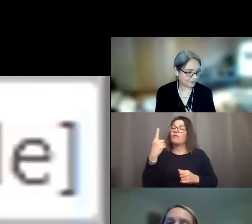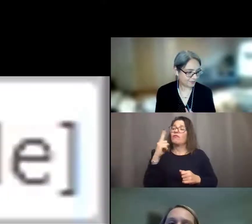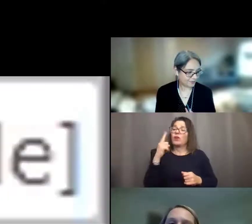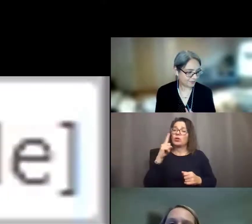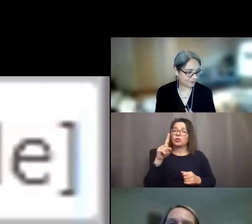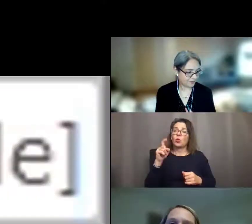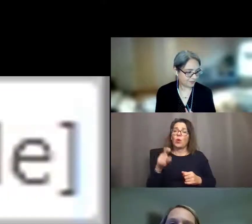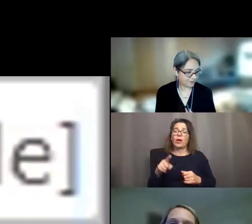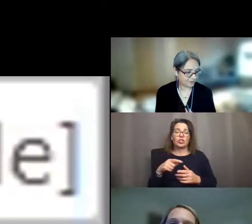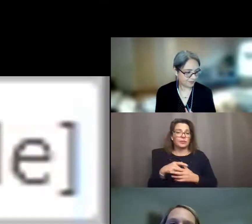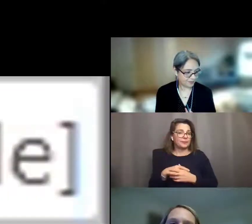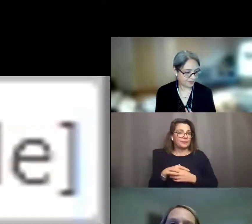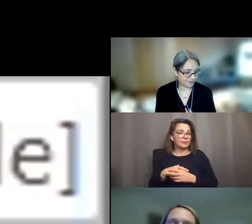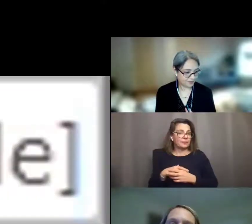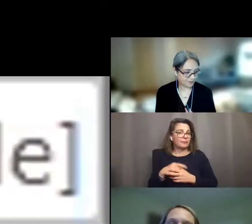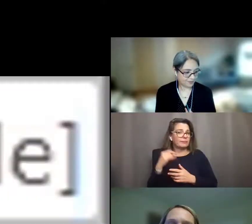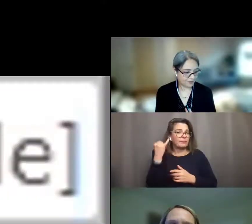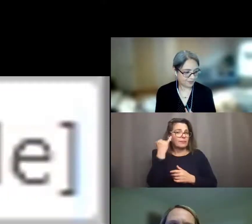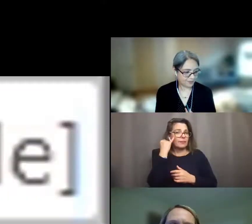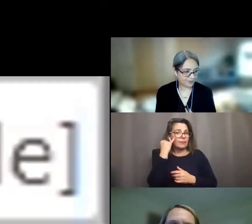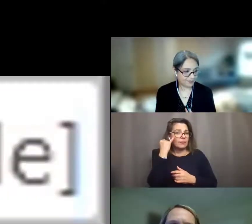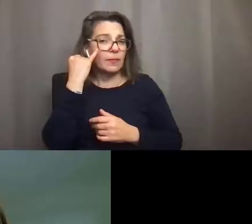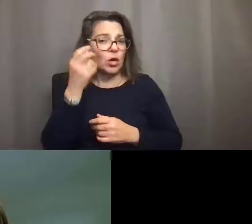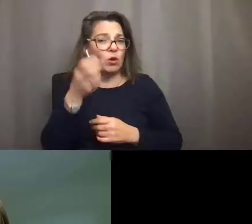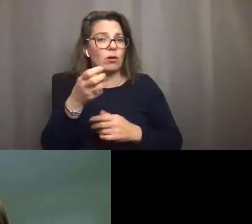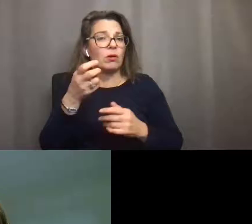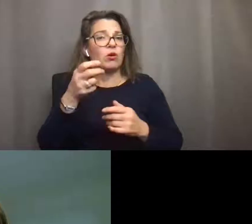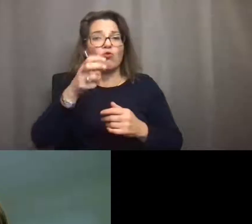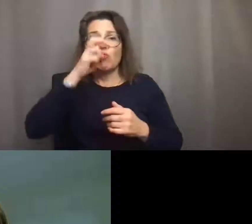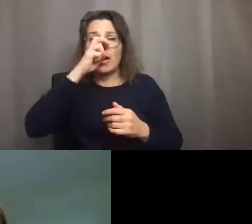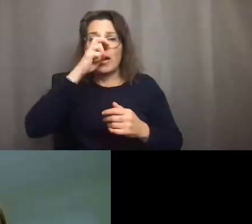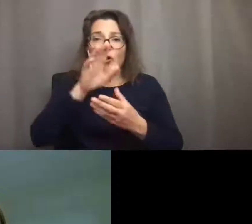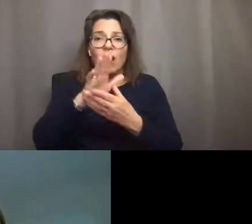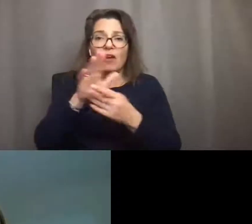how should we handle rigor and reproducibility in proposals